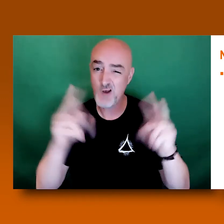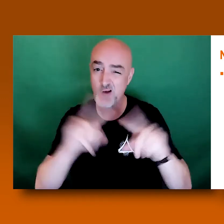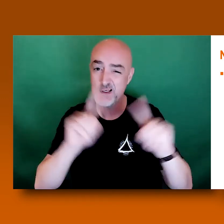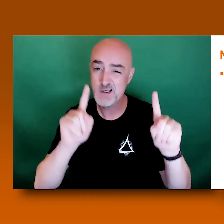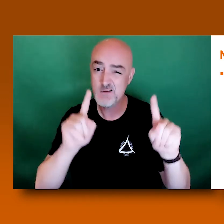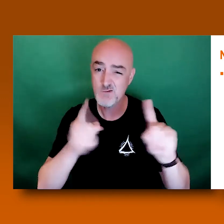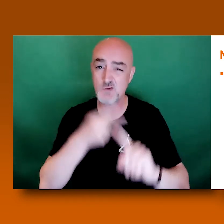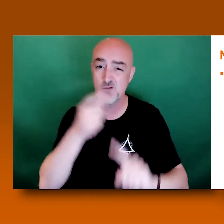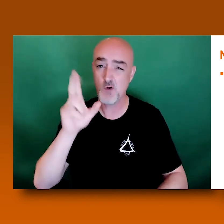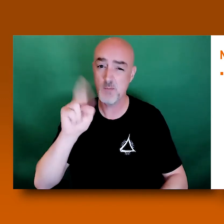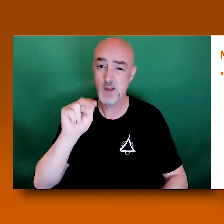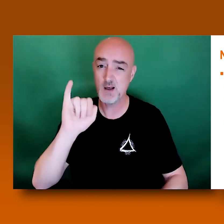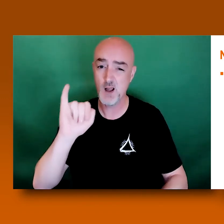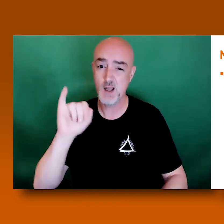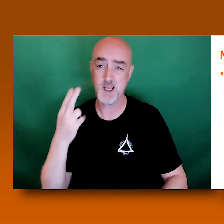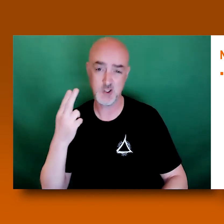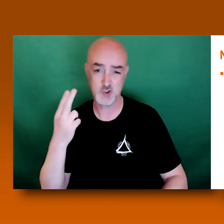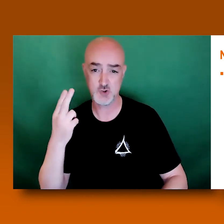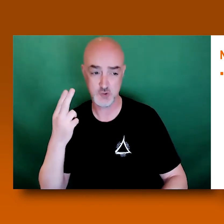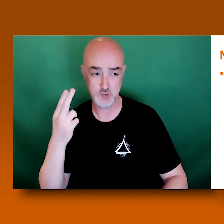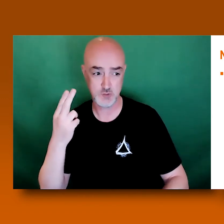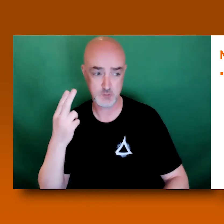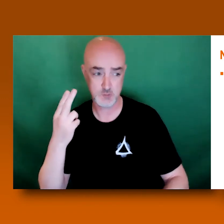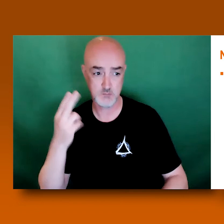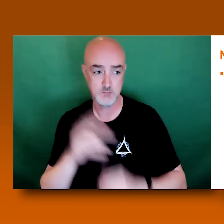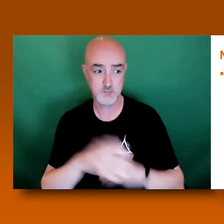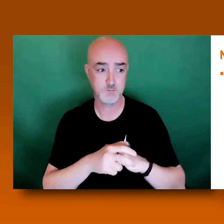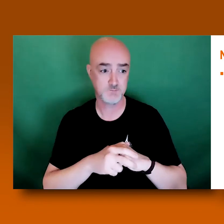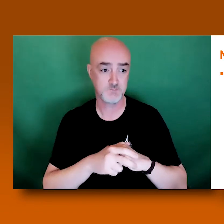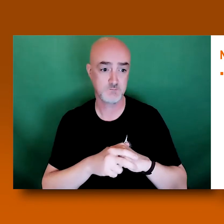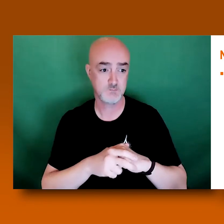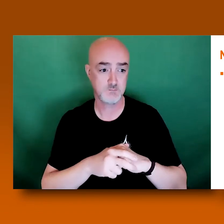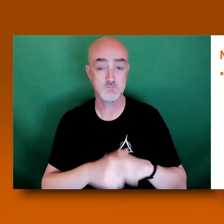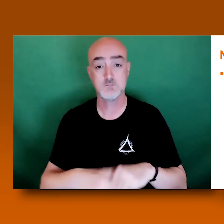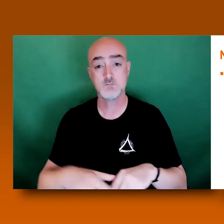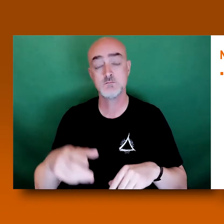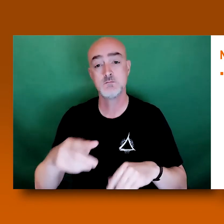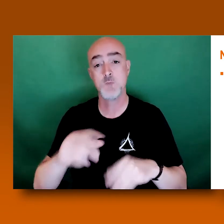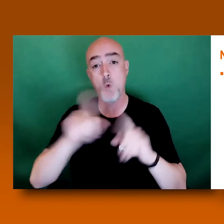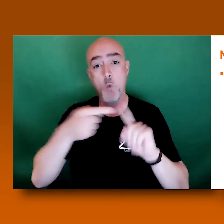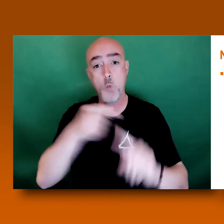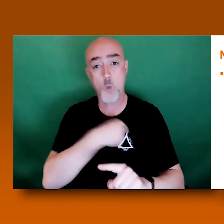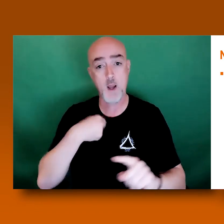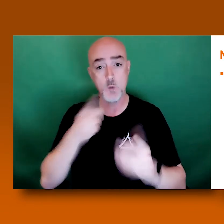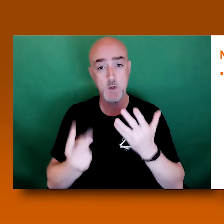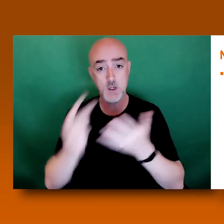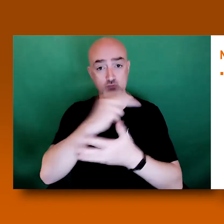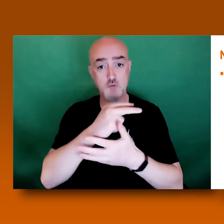So, this, again, is a very different process, as you can see, from the NIH review process that was mentioned.